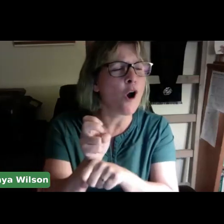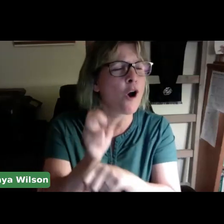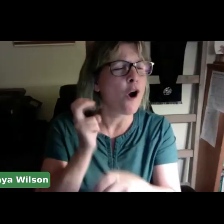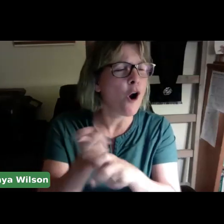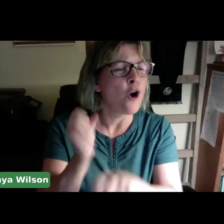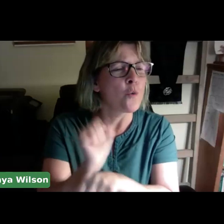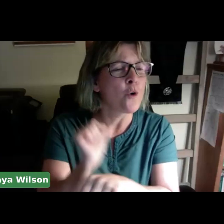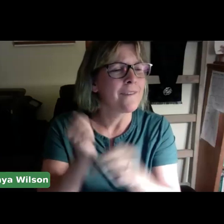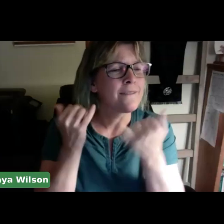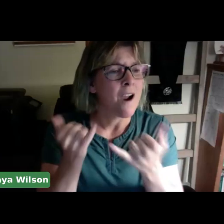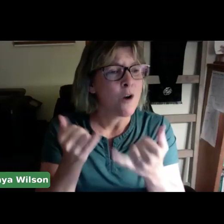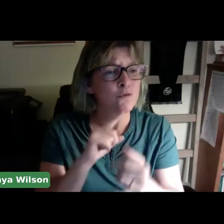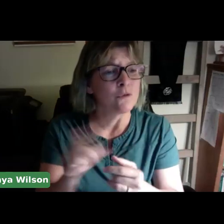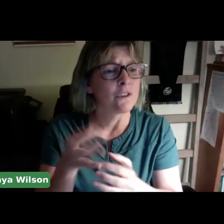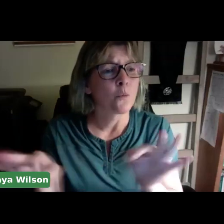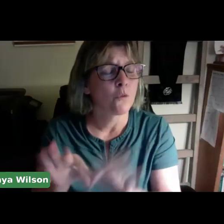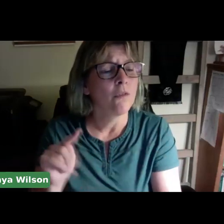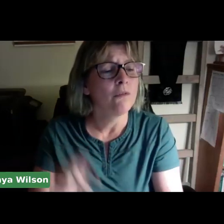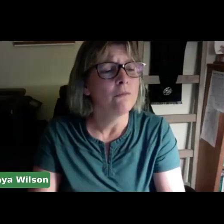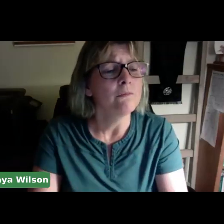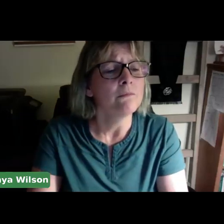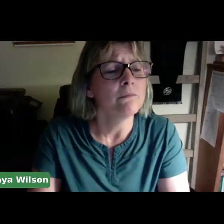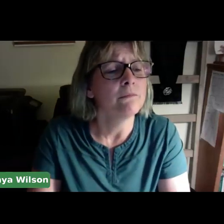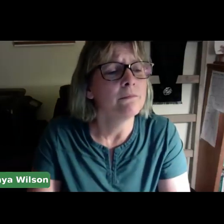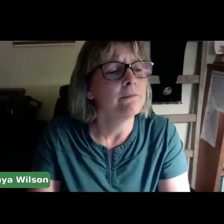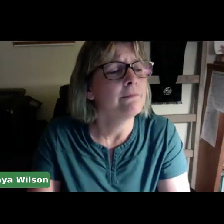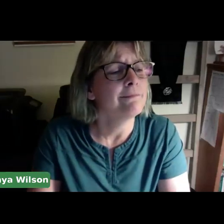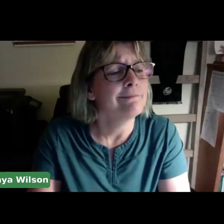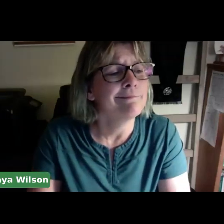And that you're really respecting us. It's hard work right now, but I know it's just